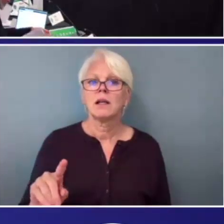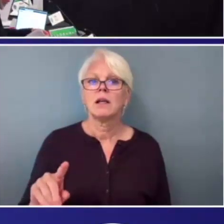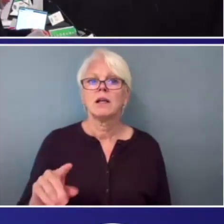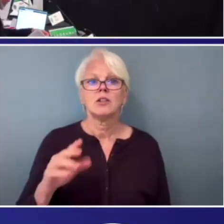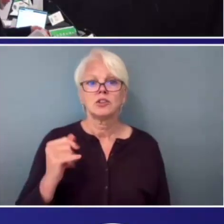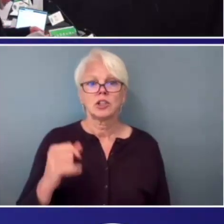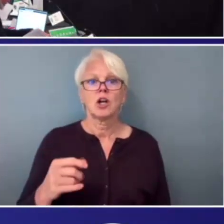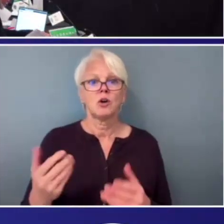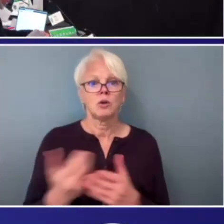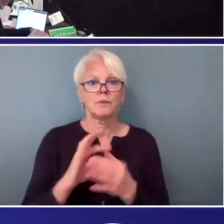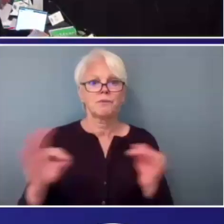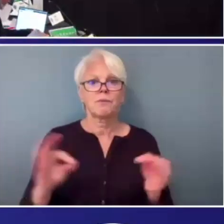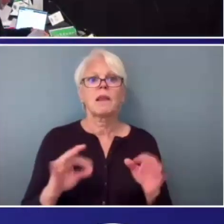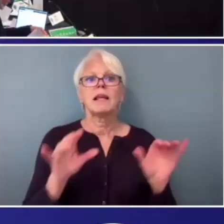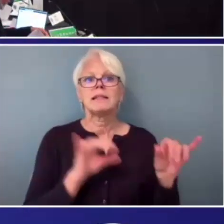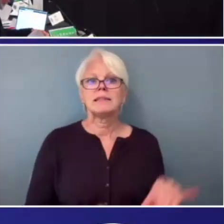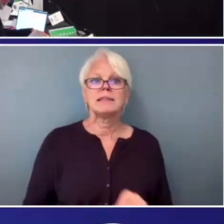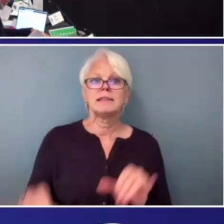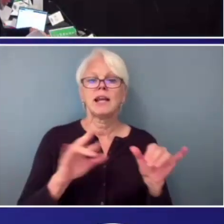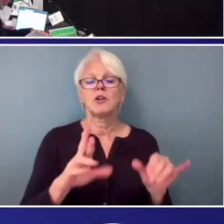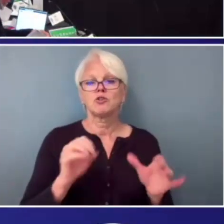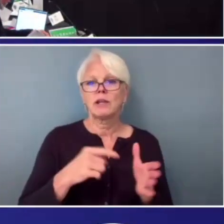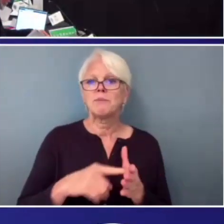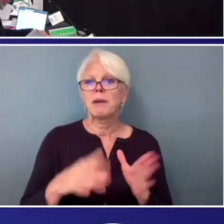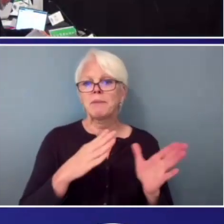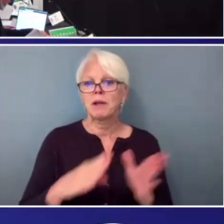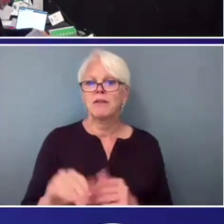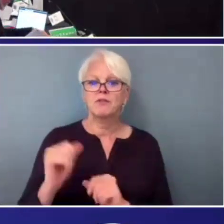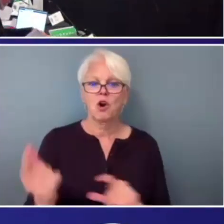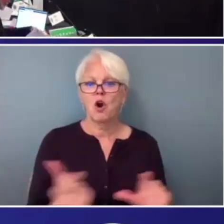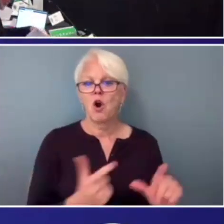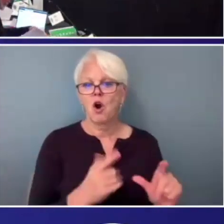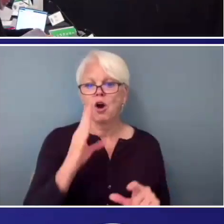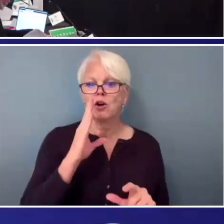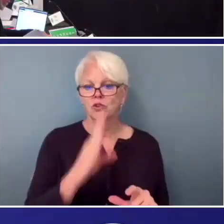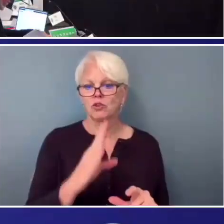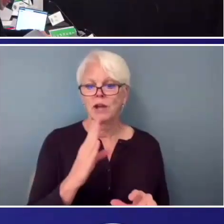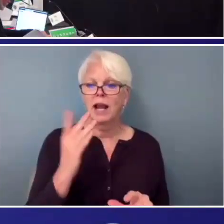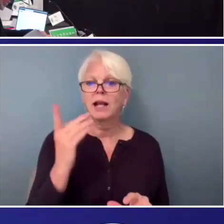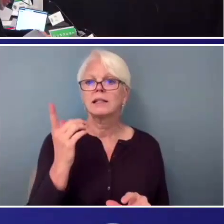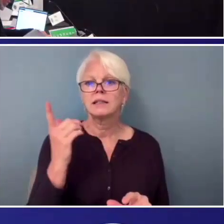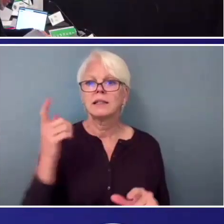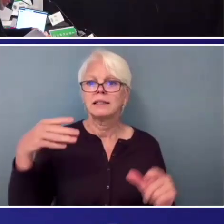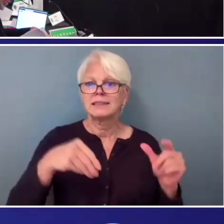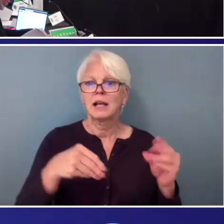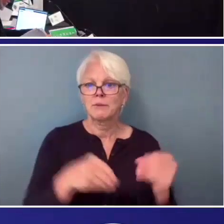Standard repayment plan for all Direct Subsidized Loan, Direct Unsubsidized Loan,